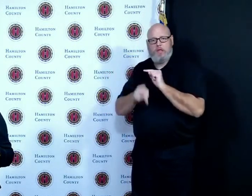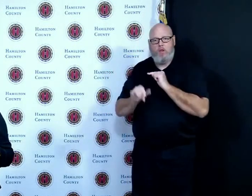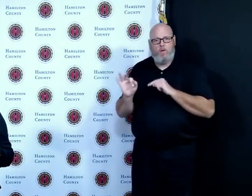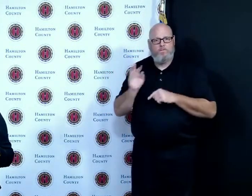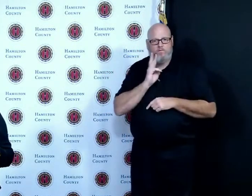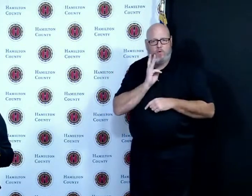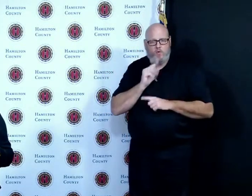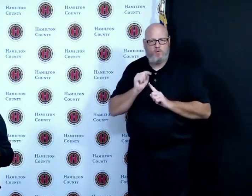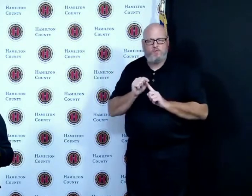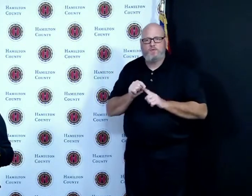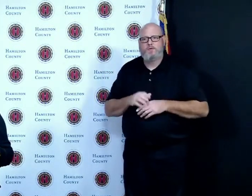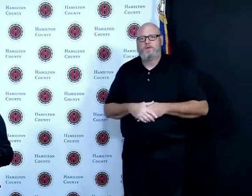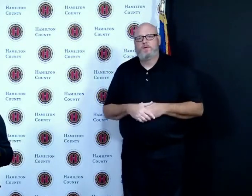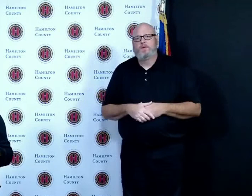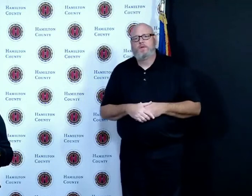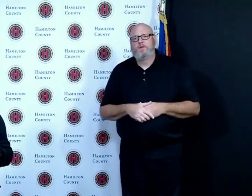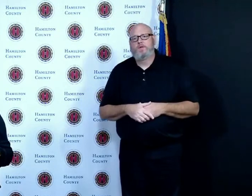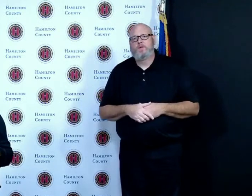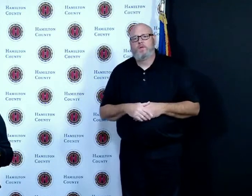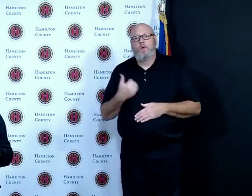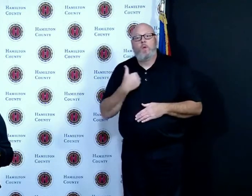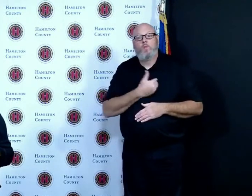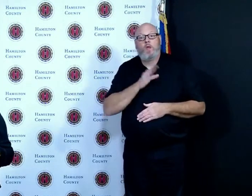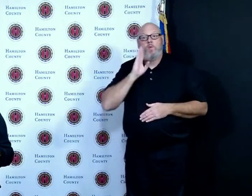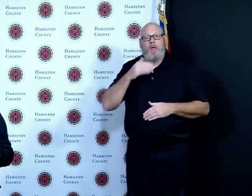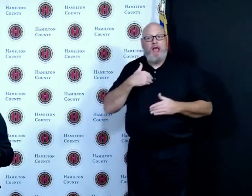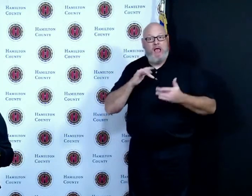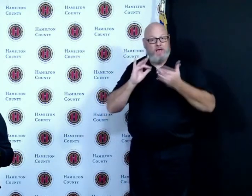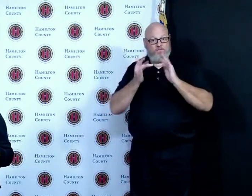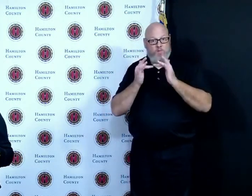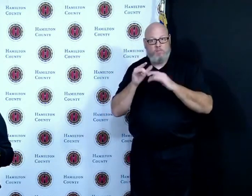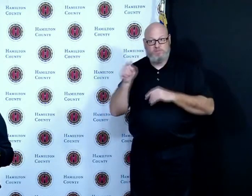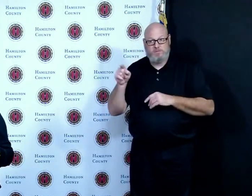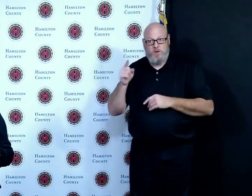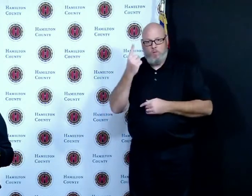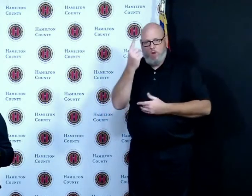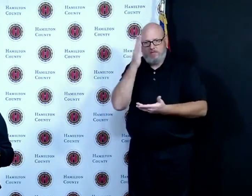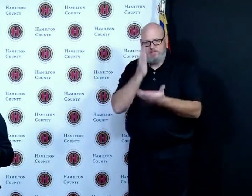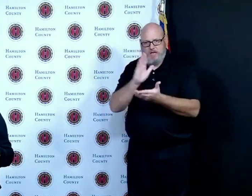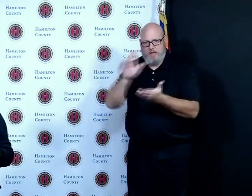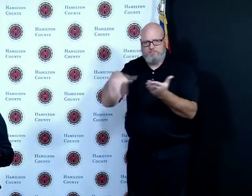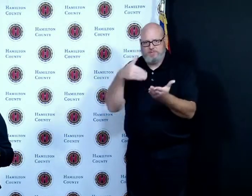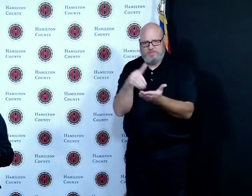they just got a new job and the new job won't pay in time for the bill that was due this month so